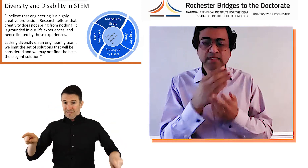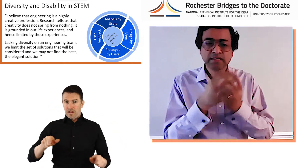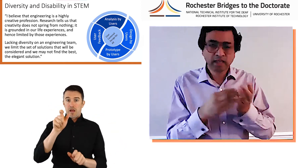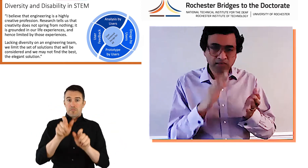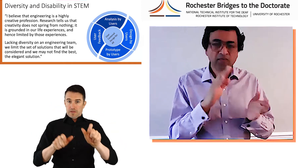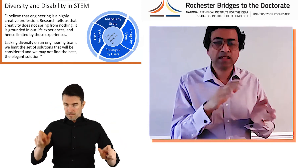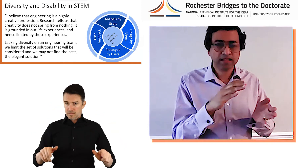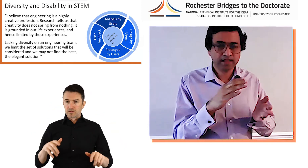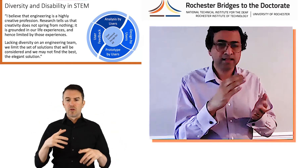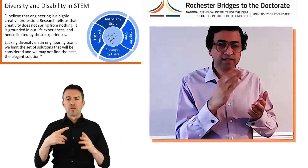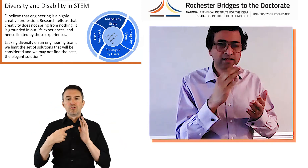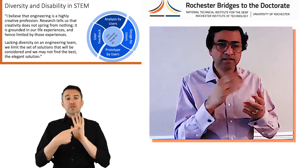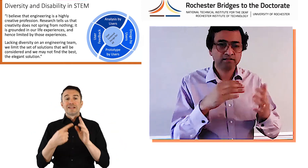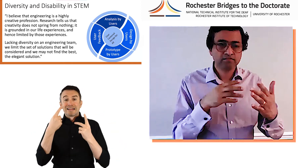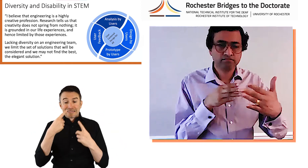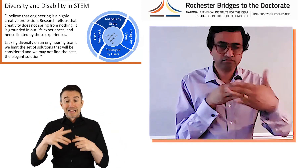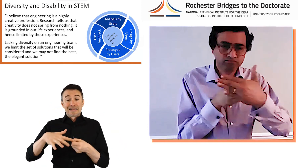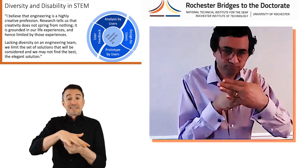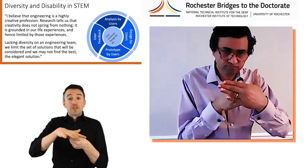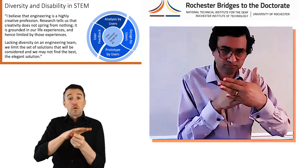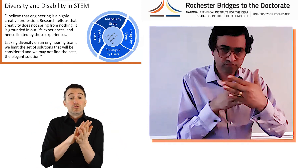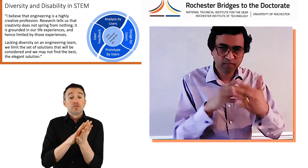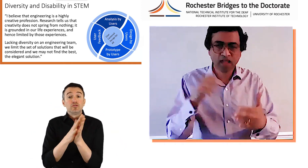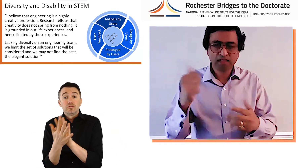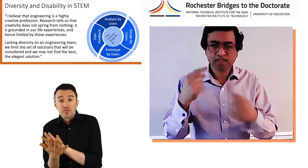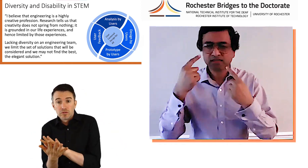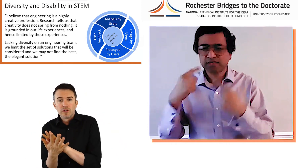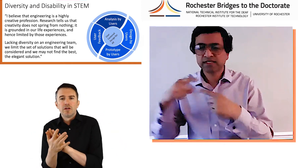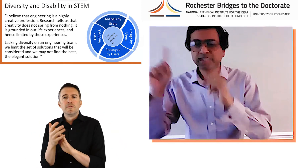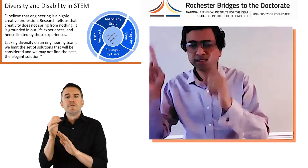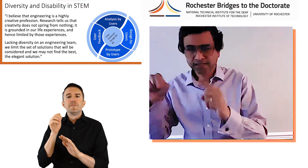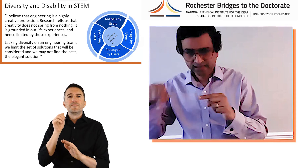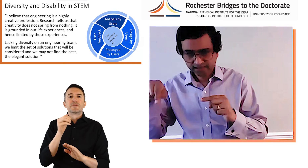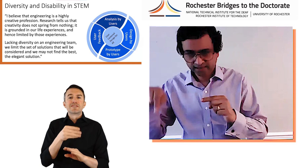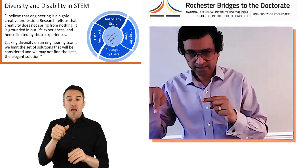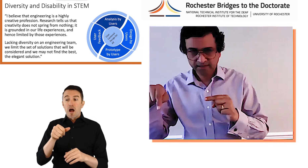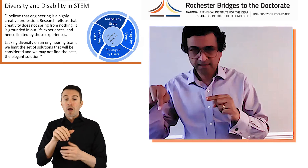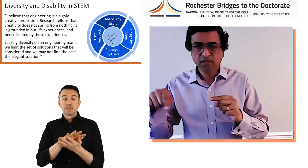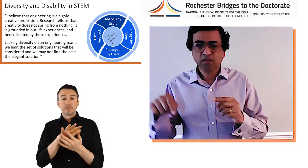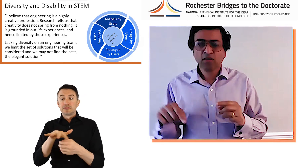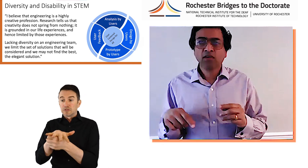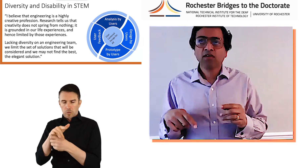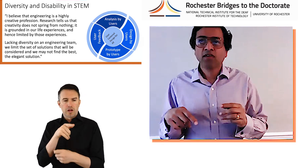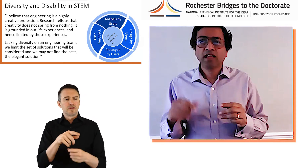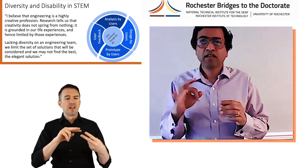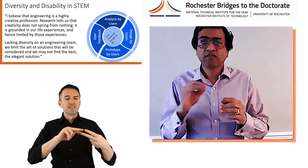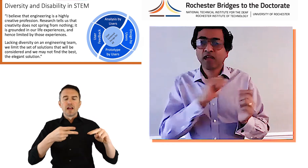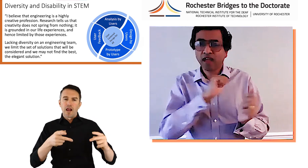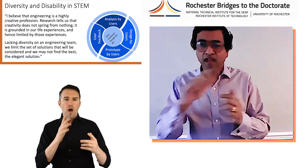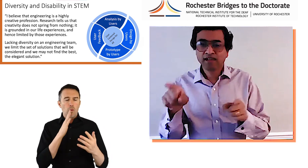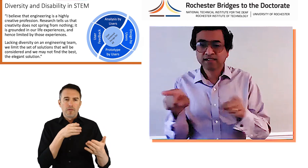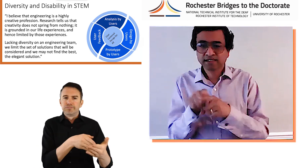And if a situation changes, then some people will not be able to adapt to it and others will be able to adapt to it.